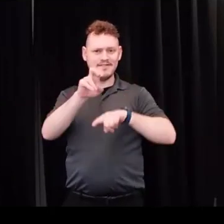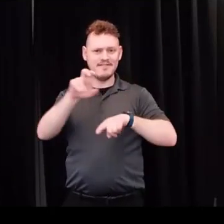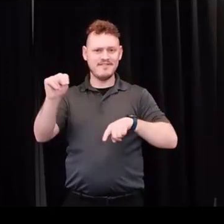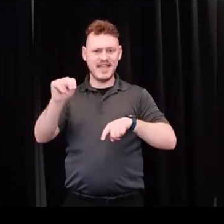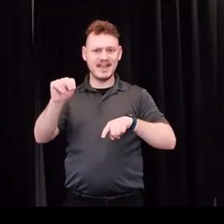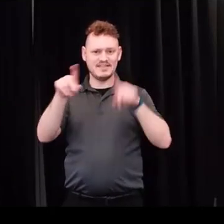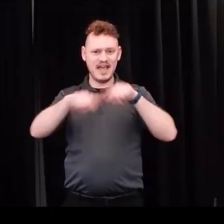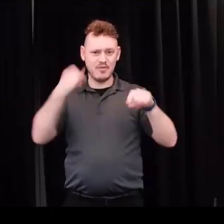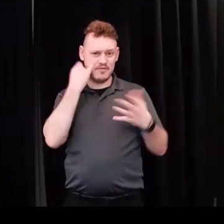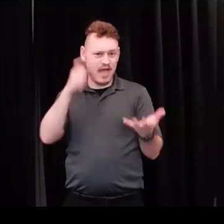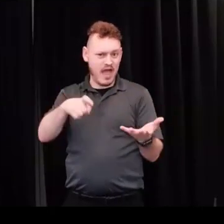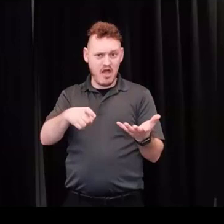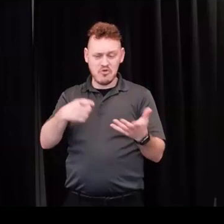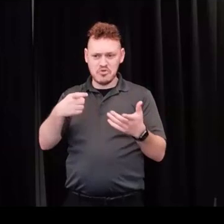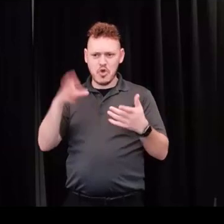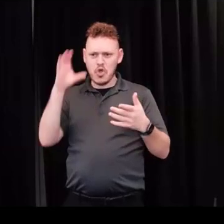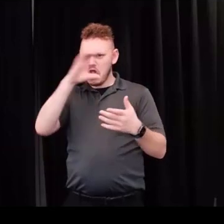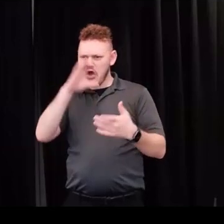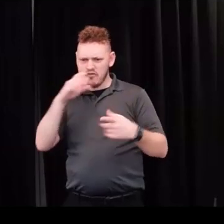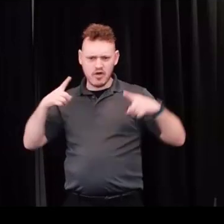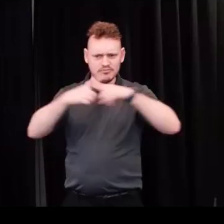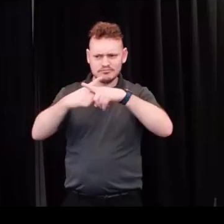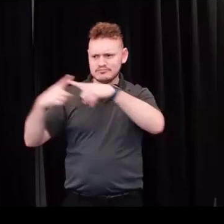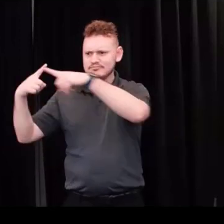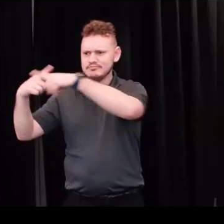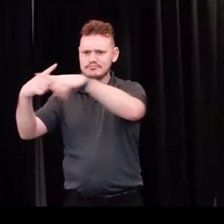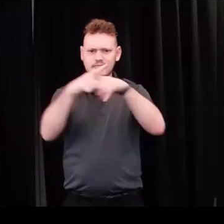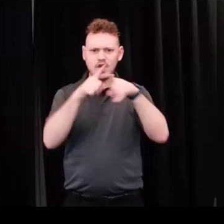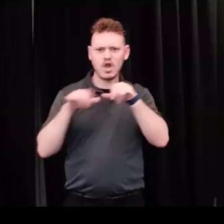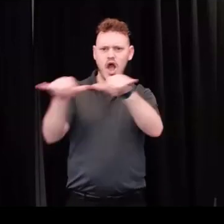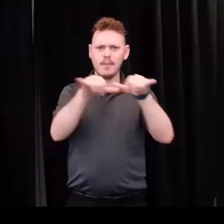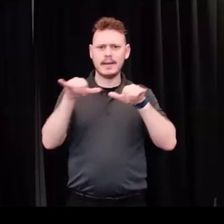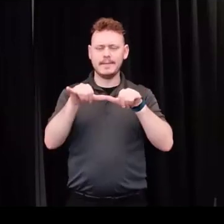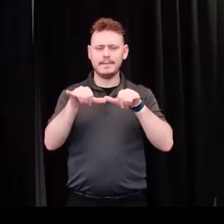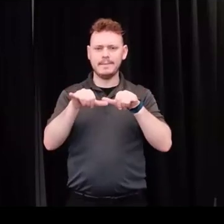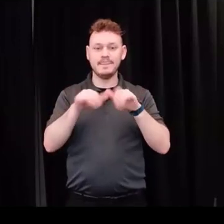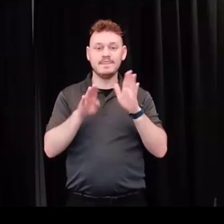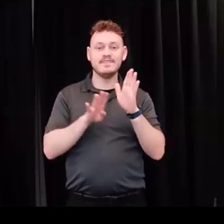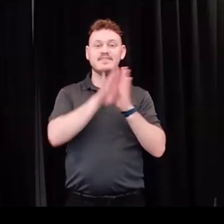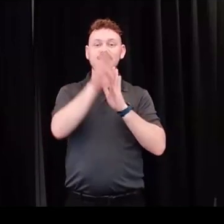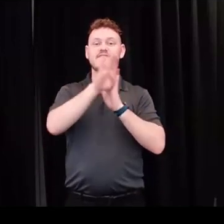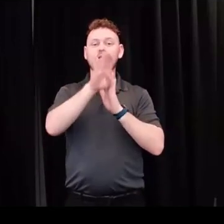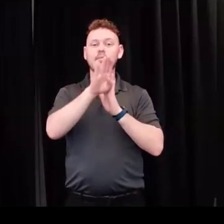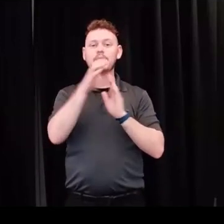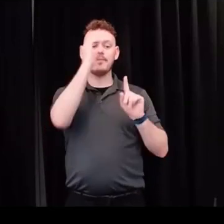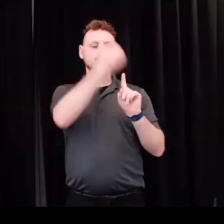common intersections. Develop a persona for every stakeholder segment. Now, there may be individuals